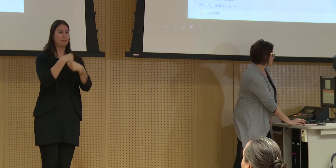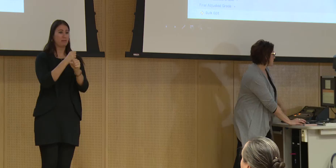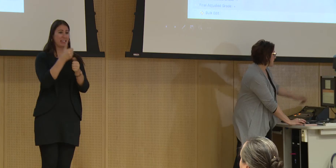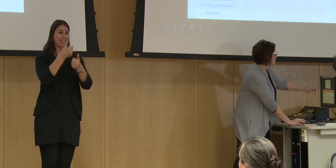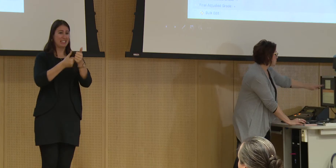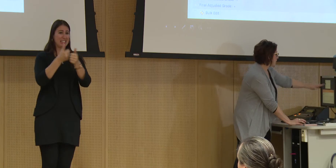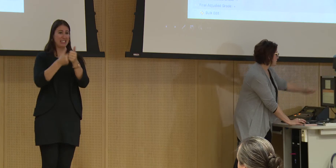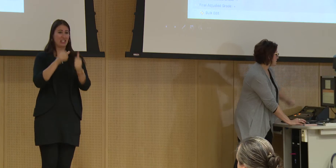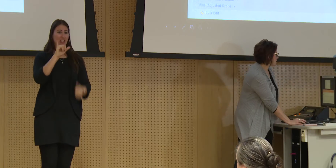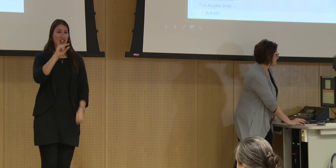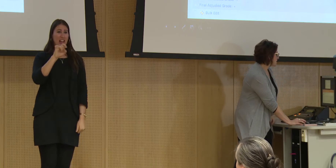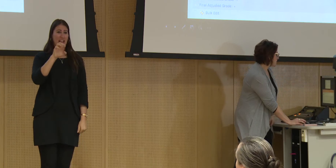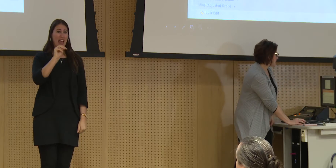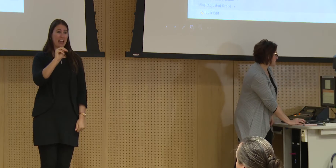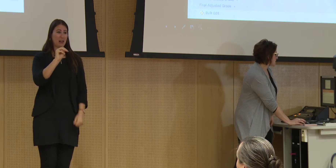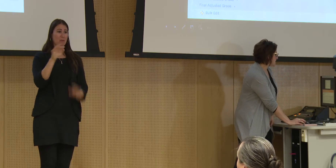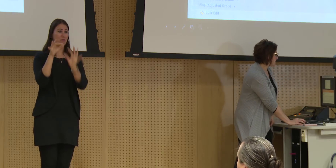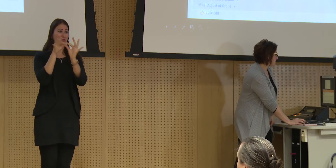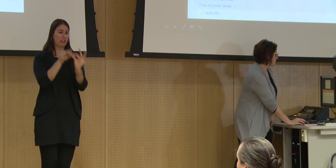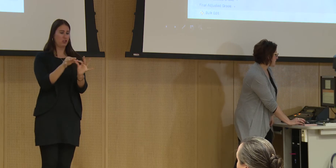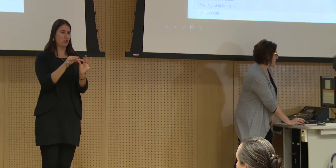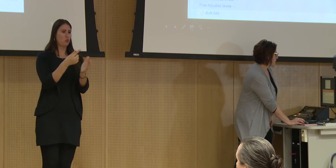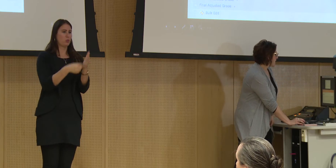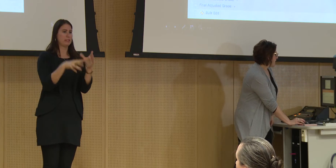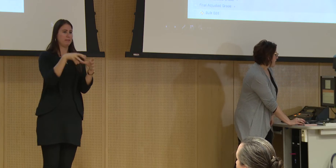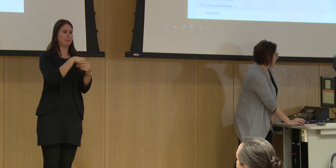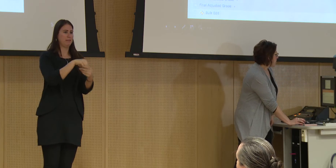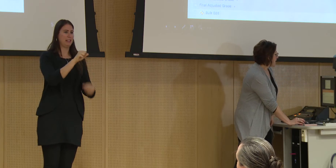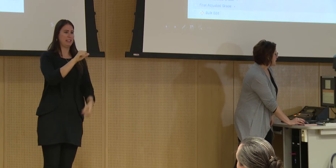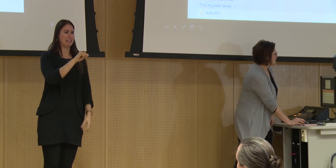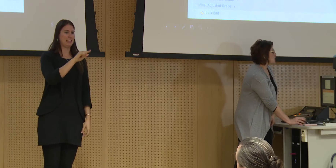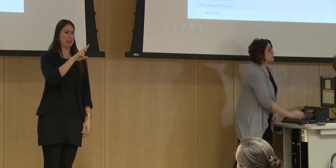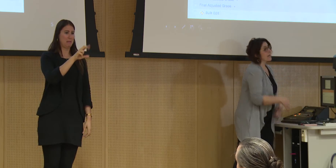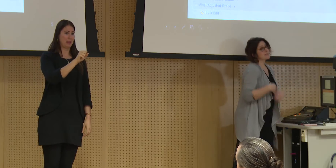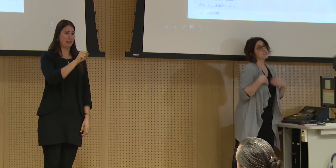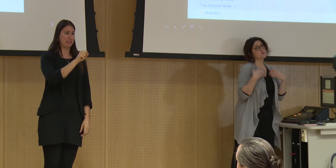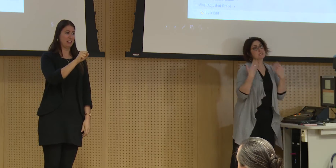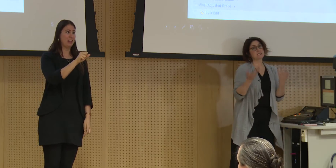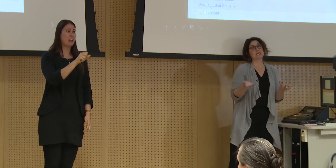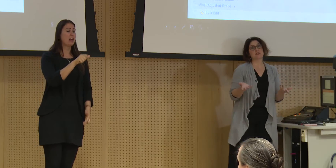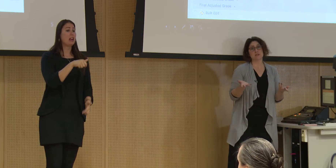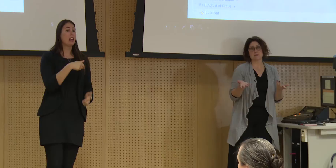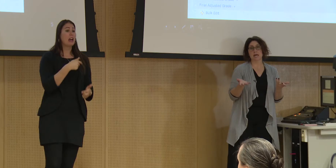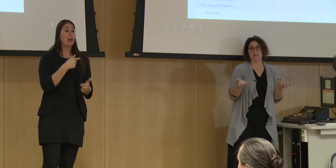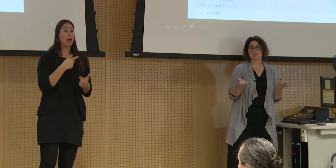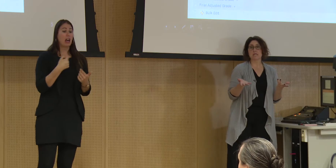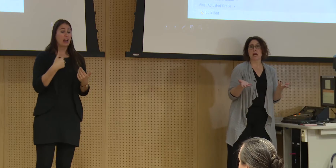to what was in the syllabus. And then in the process of me setting these items up,